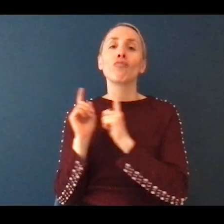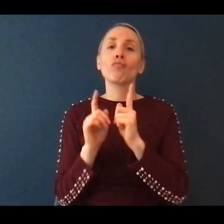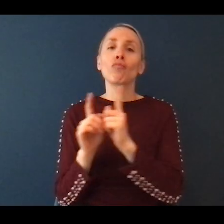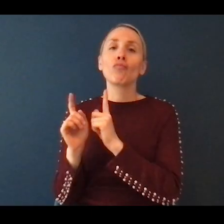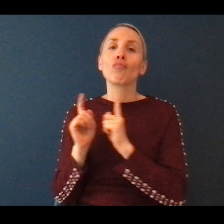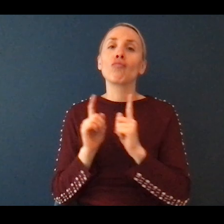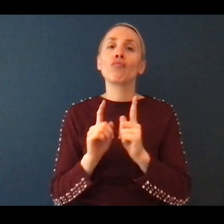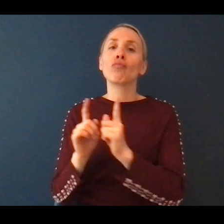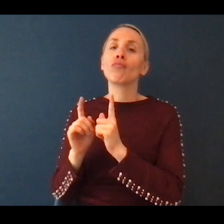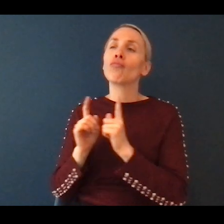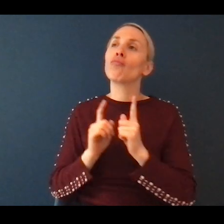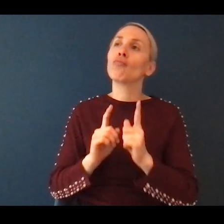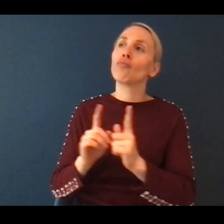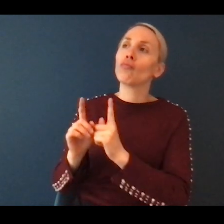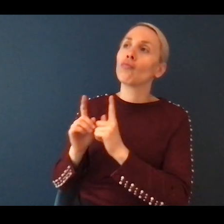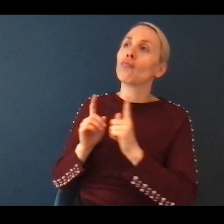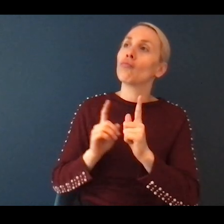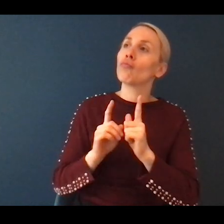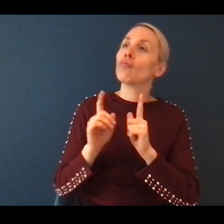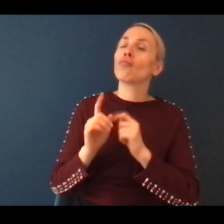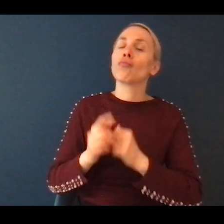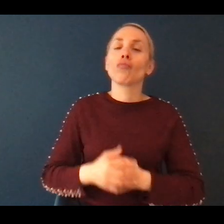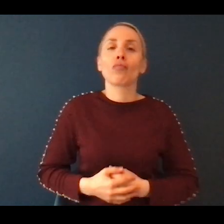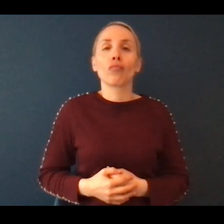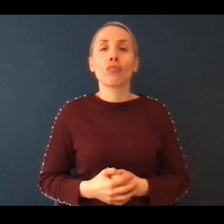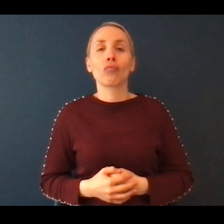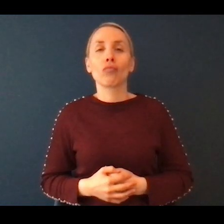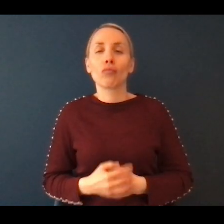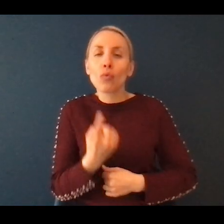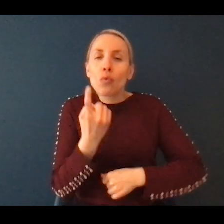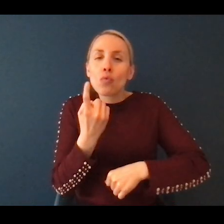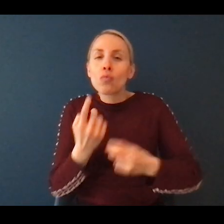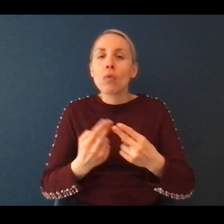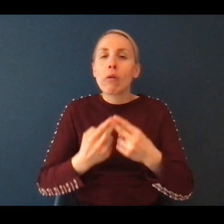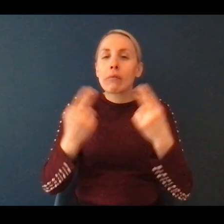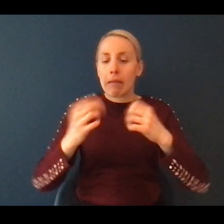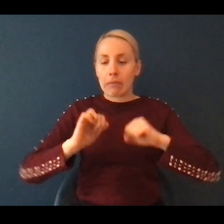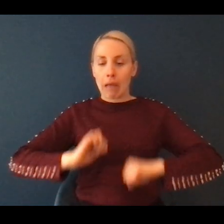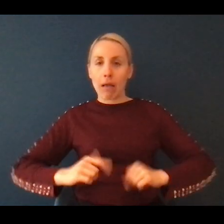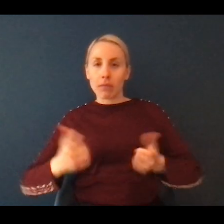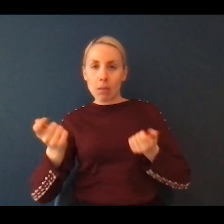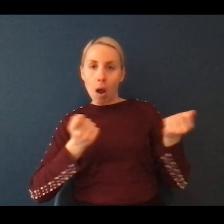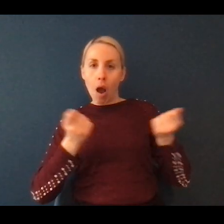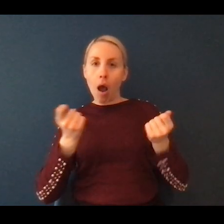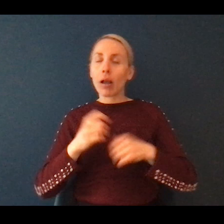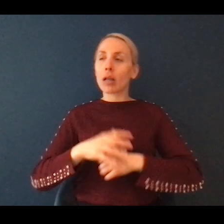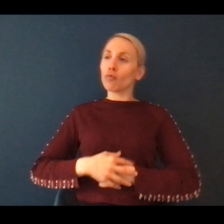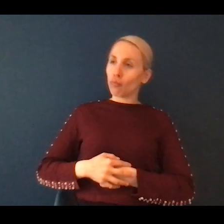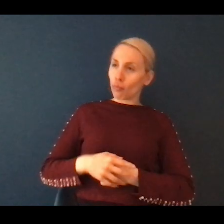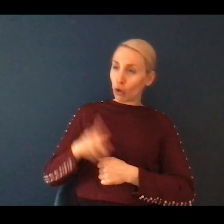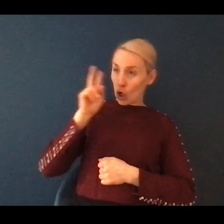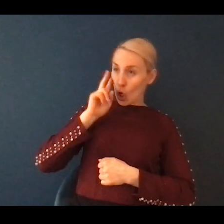and I remember sitting at the market and watching this amazing parade of women carrying goods